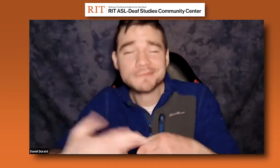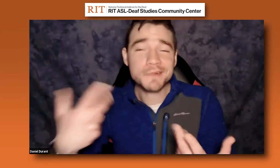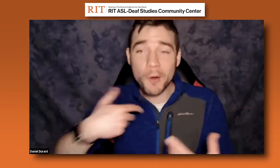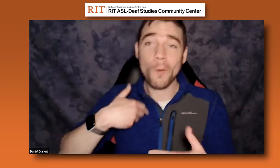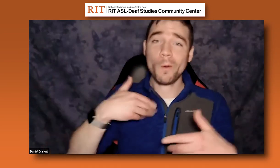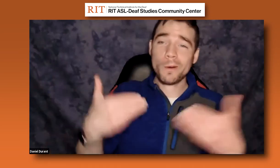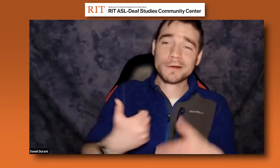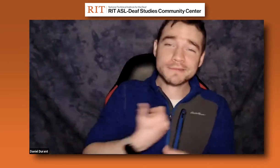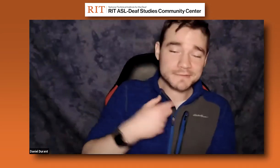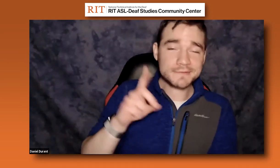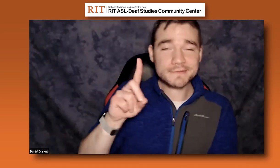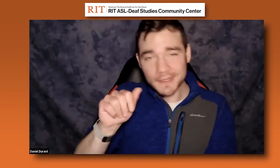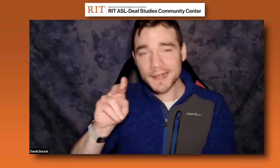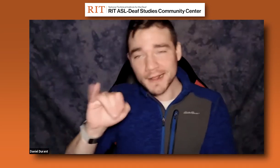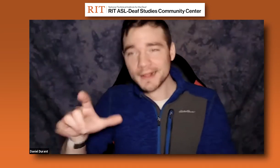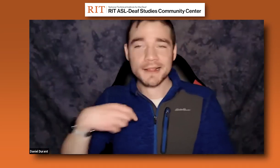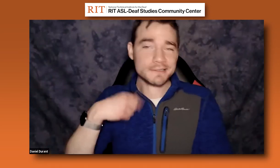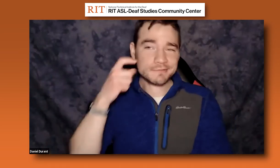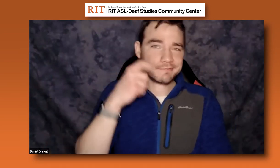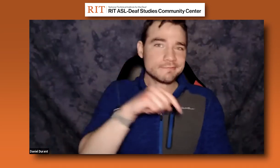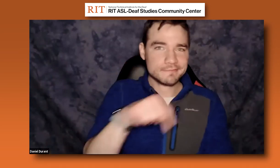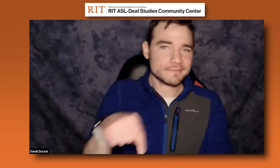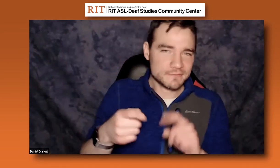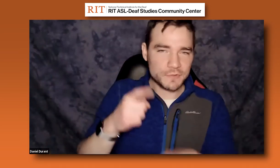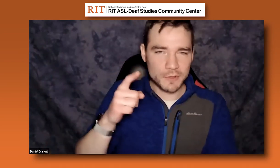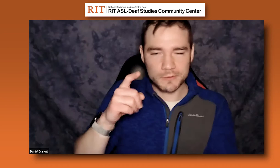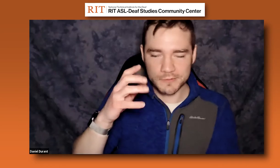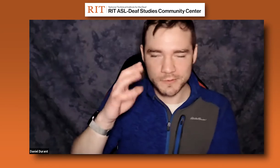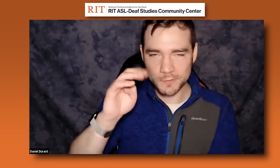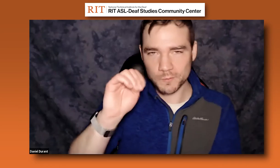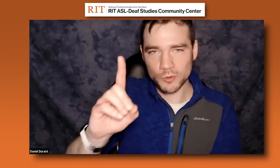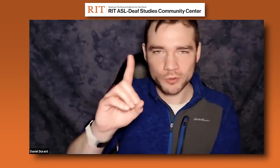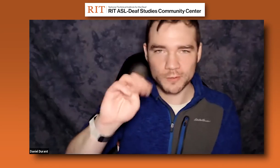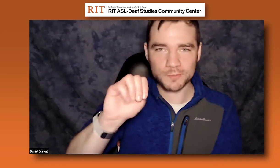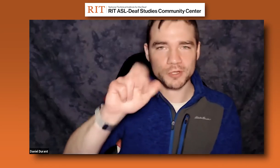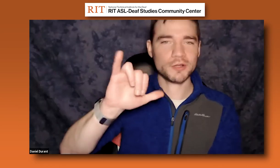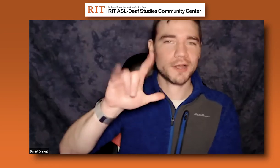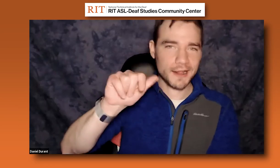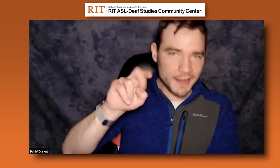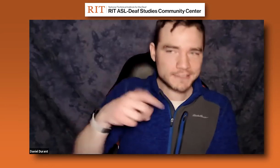"What's your name?" so I introduced myself: "Hi, I'm Daniel. I came from Maryland,